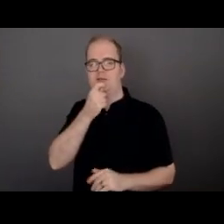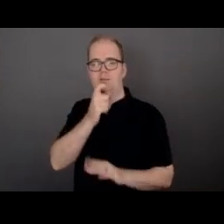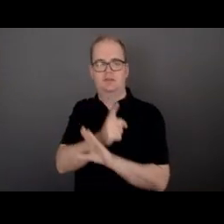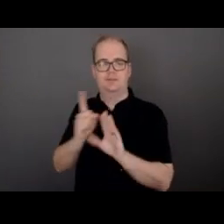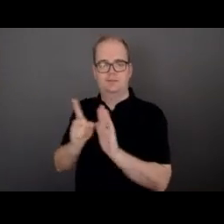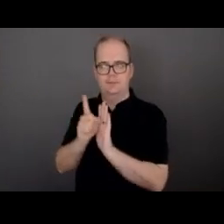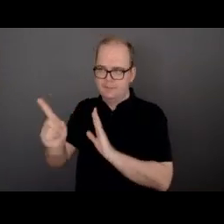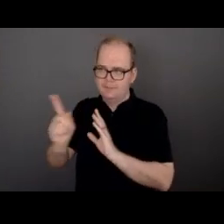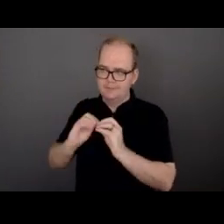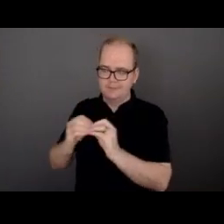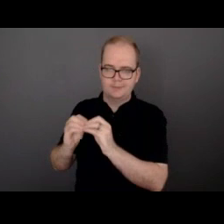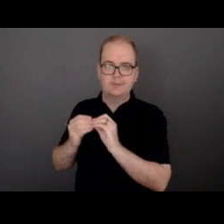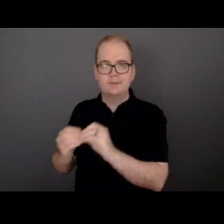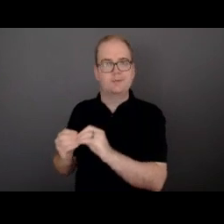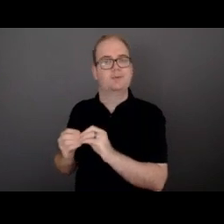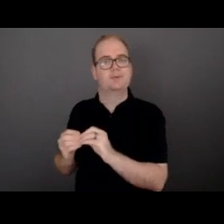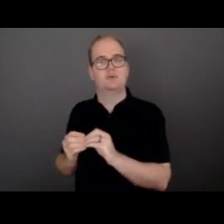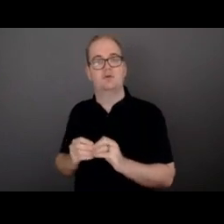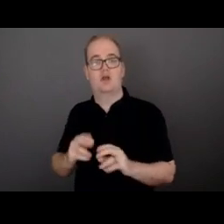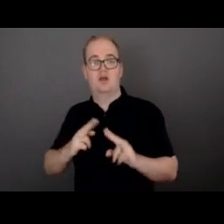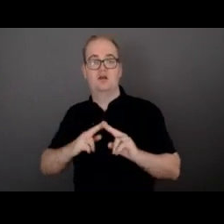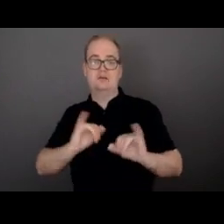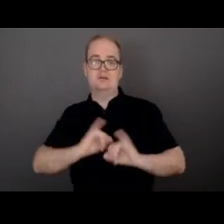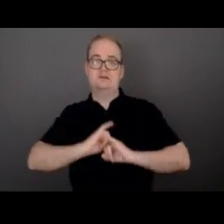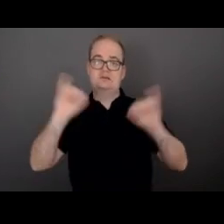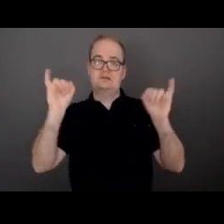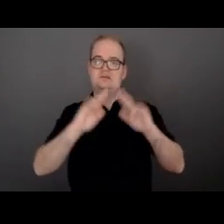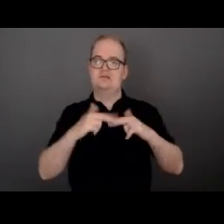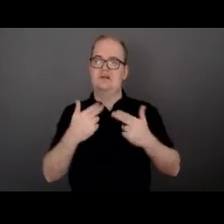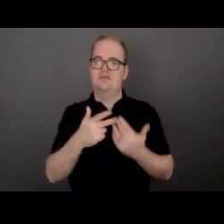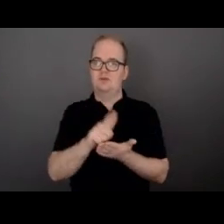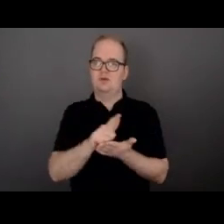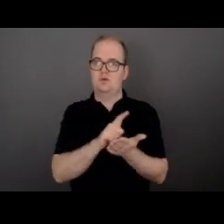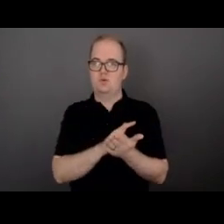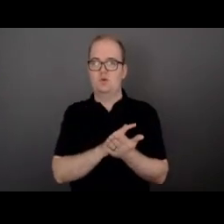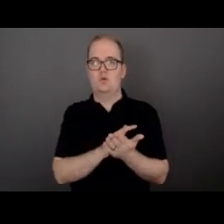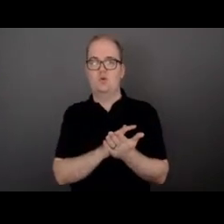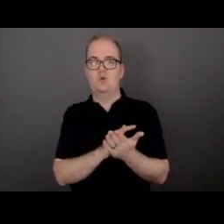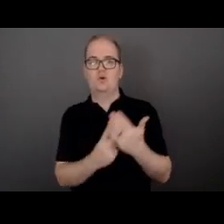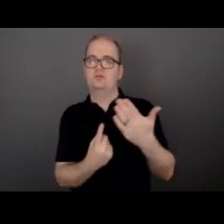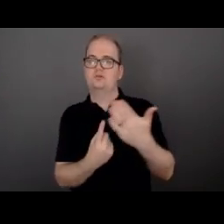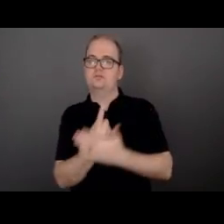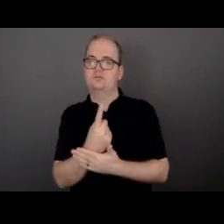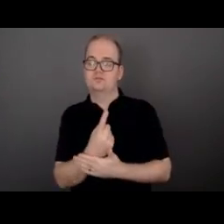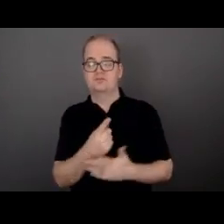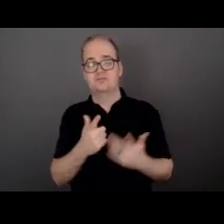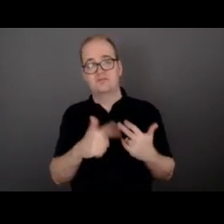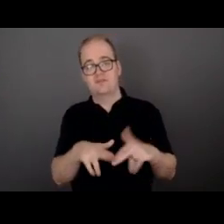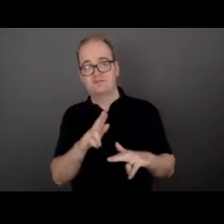It's designed for urgent family law matters where perhaps they need to do a recovery order